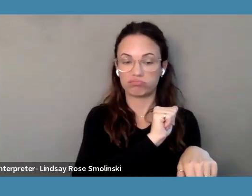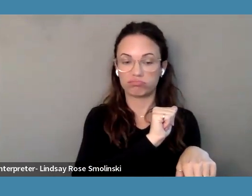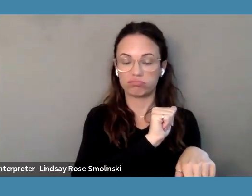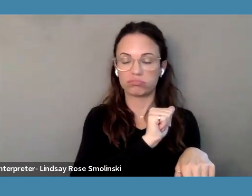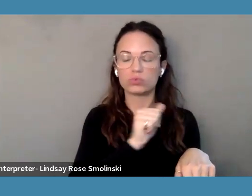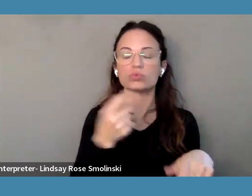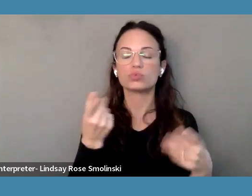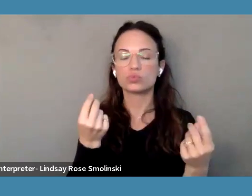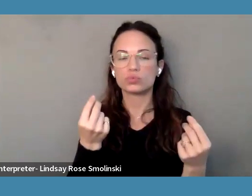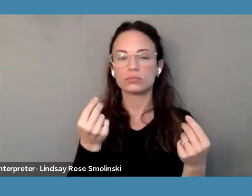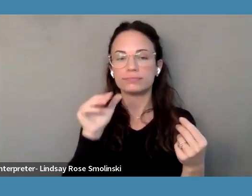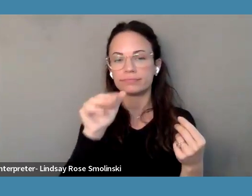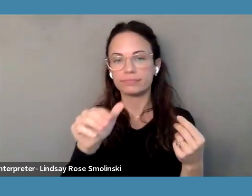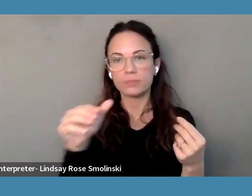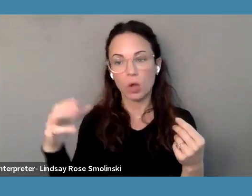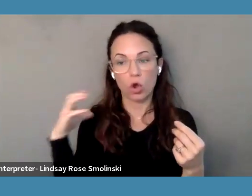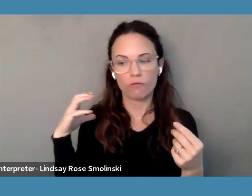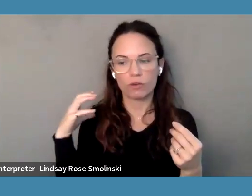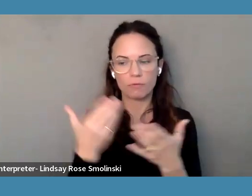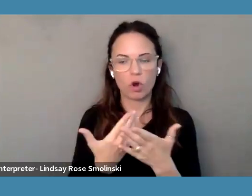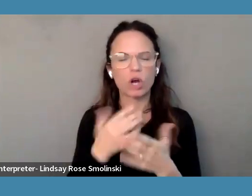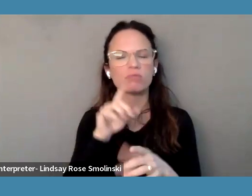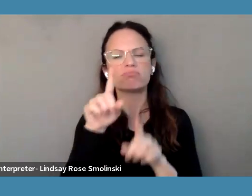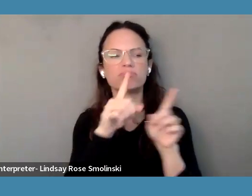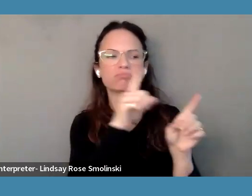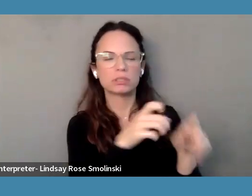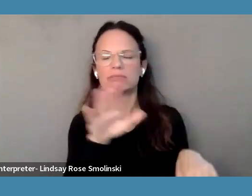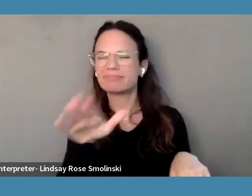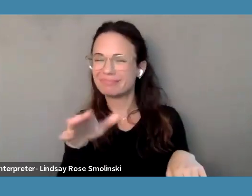you would tell the hearing officer before you started the question, you would say, you know,